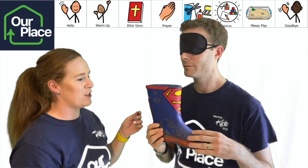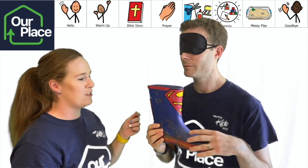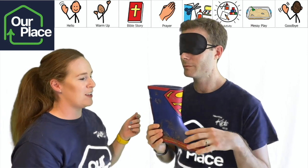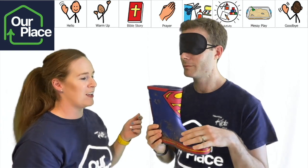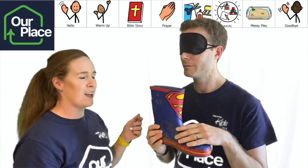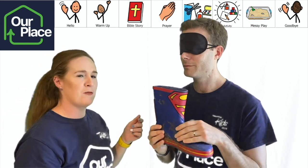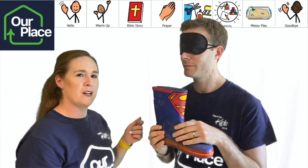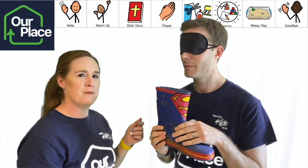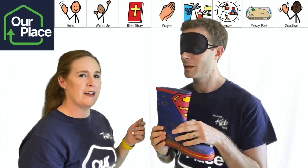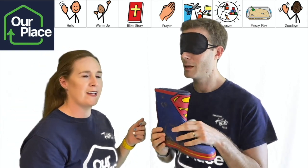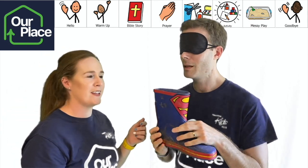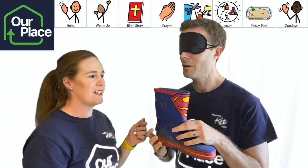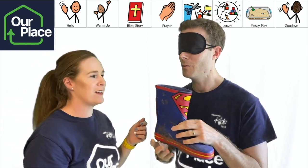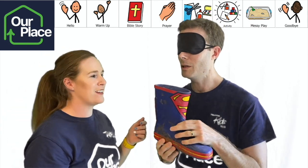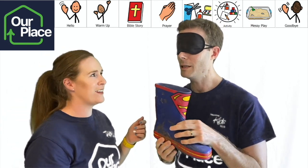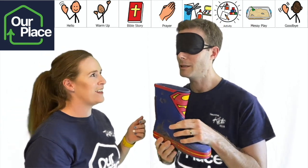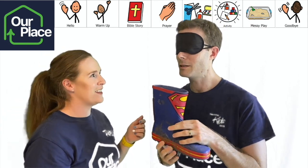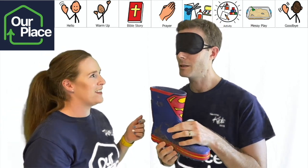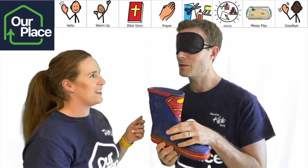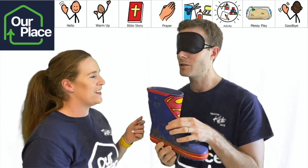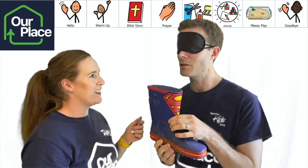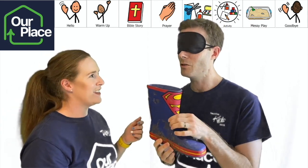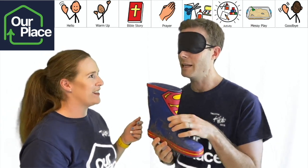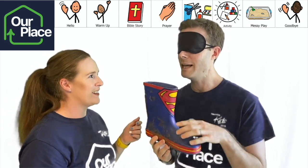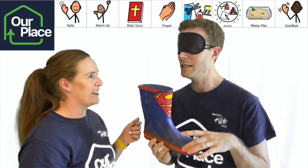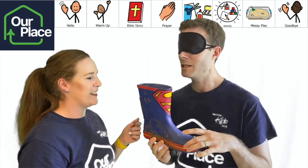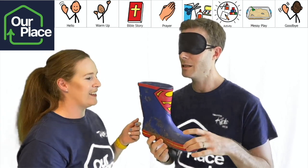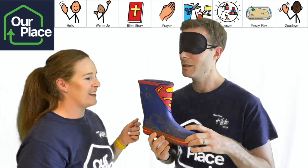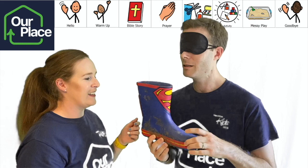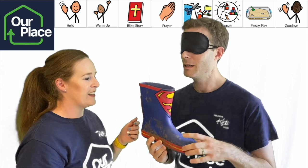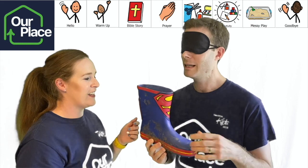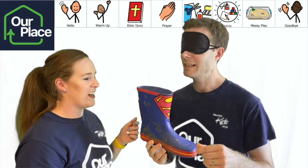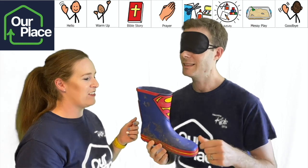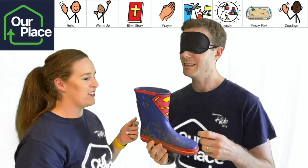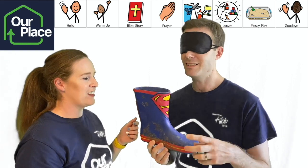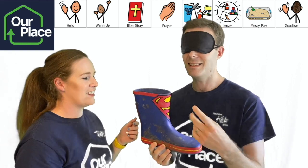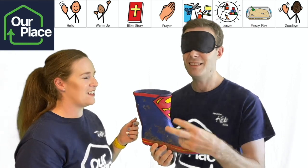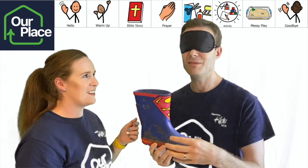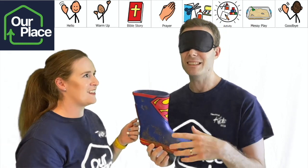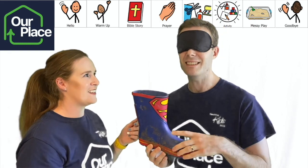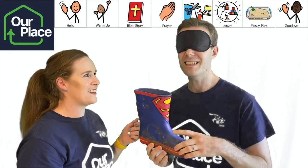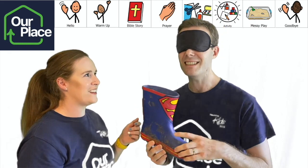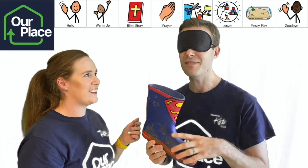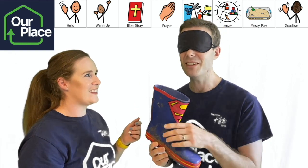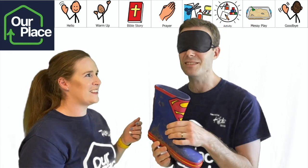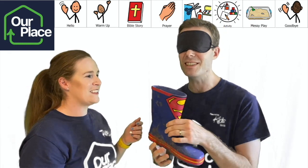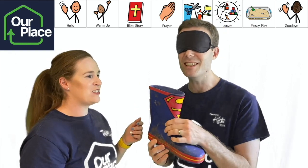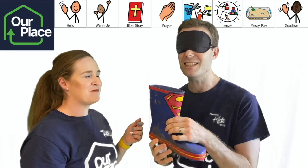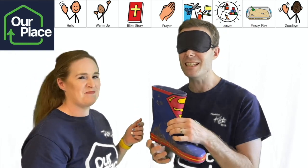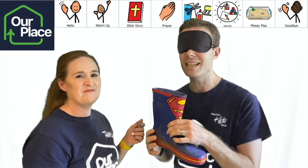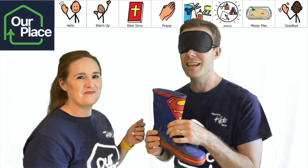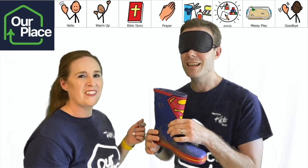think it might be well it's solid yes a little bit dirty it feels dirty he's